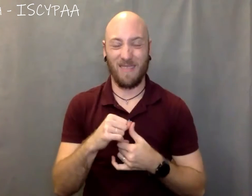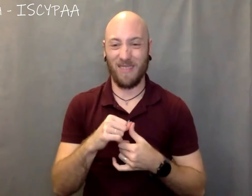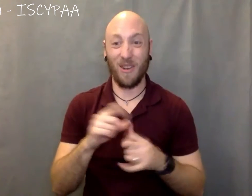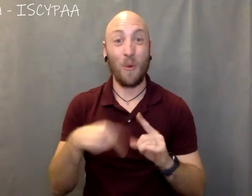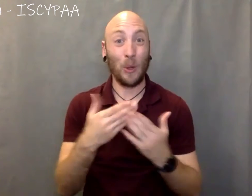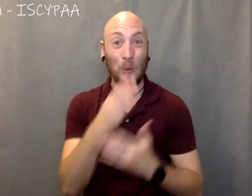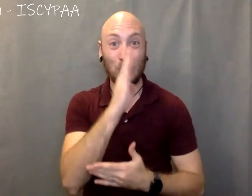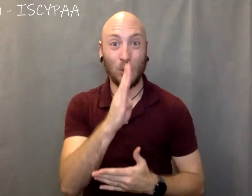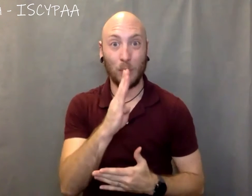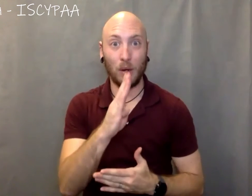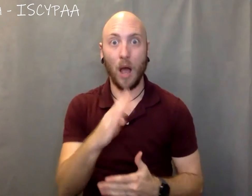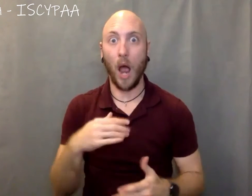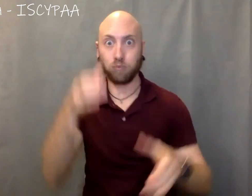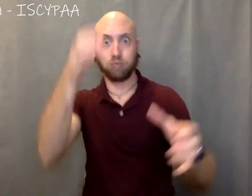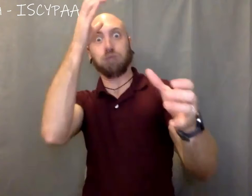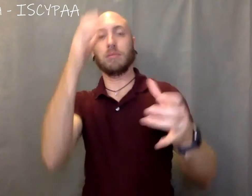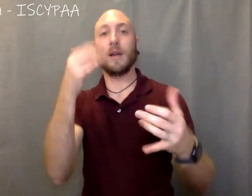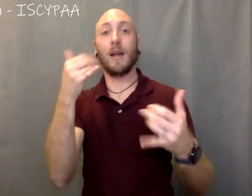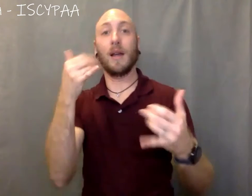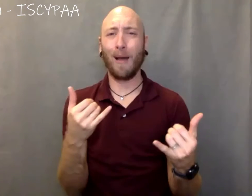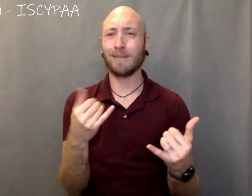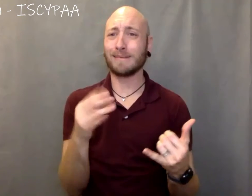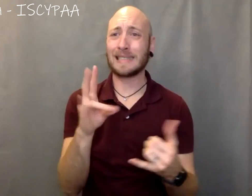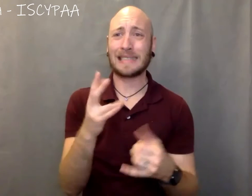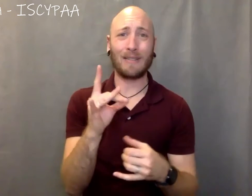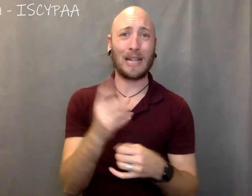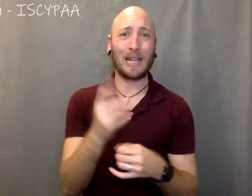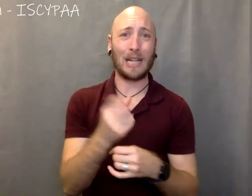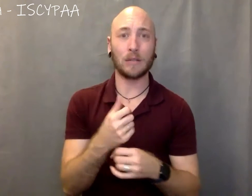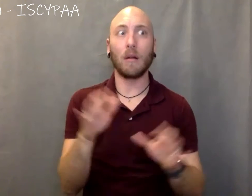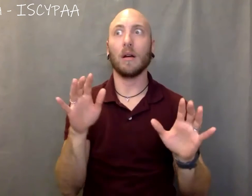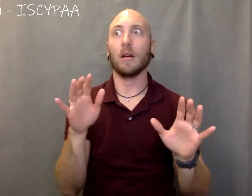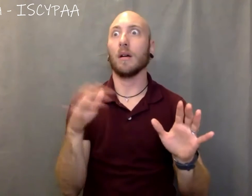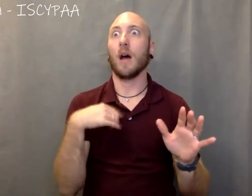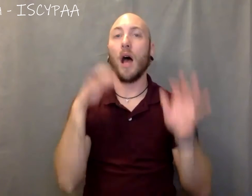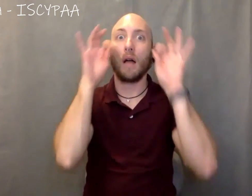few years sober and like I really know nothing. I know, I know what's in my experience, right,